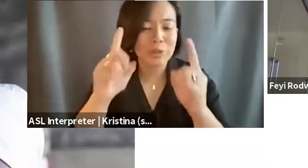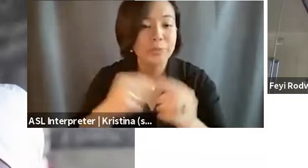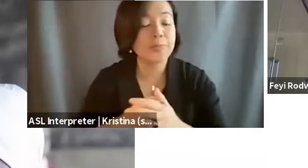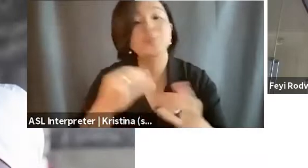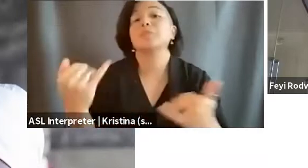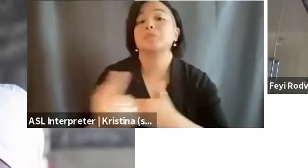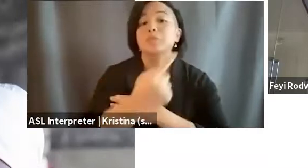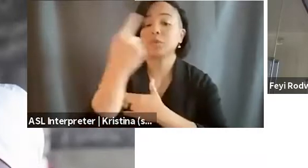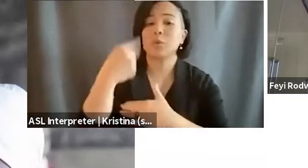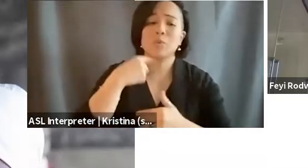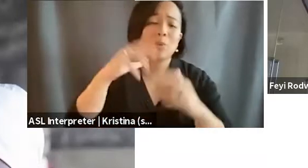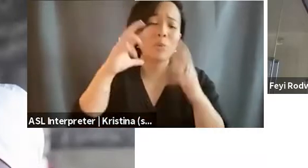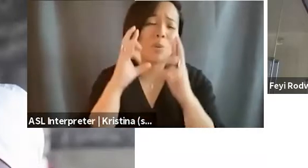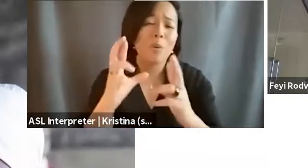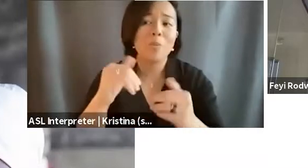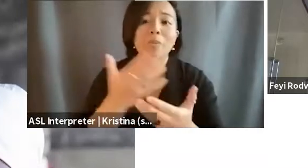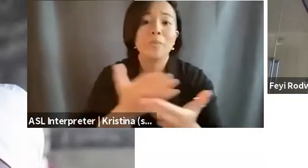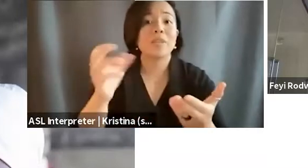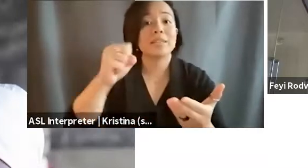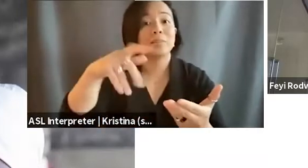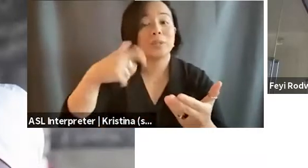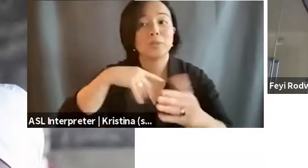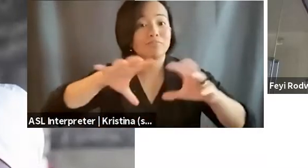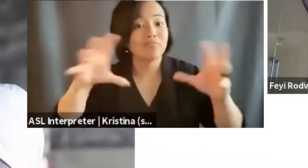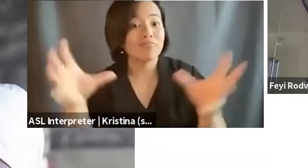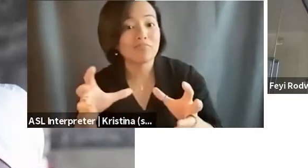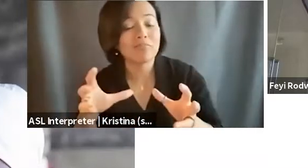So today, we really hope that this space, we've convened